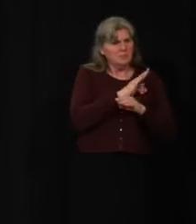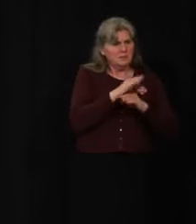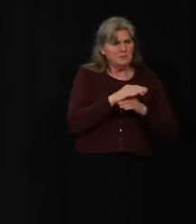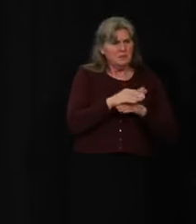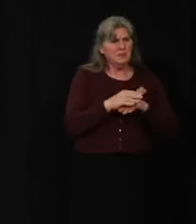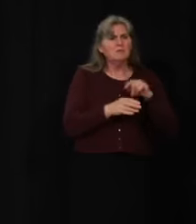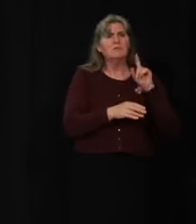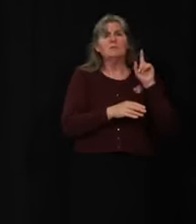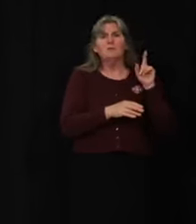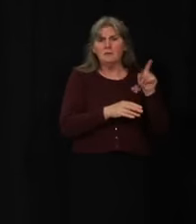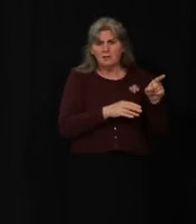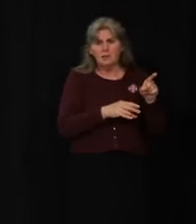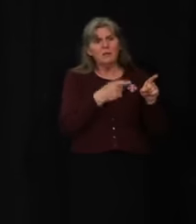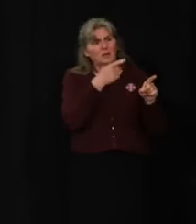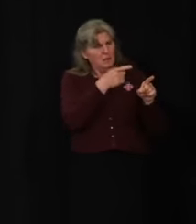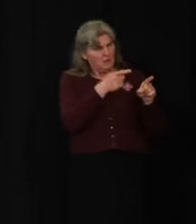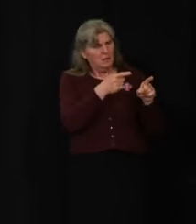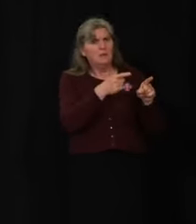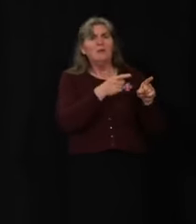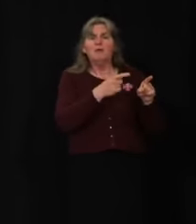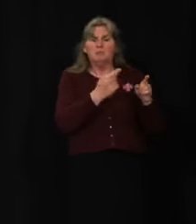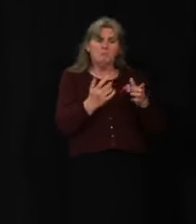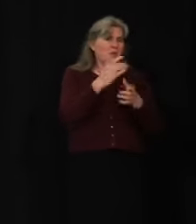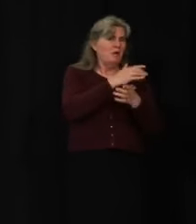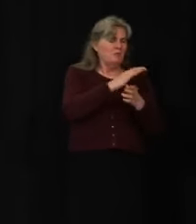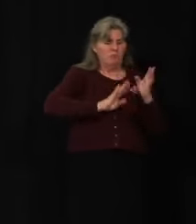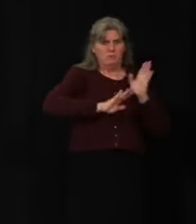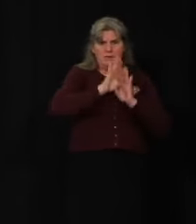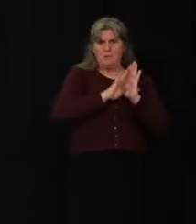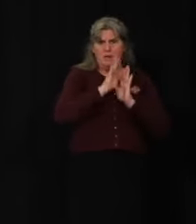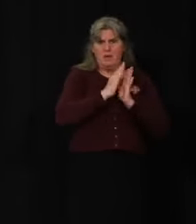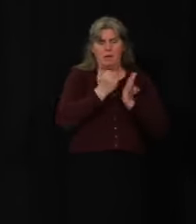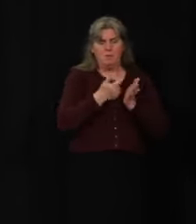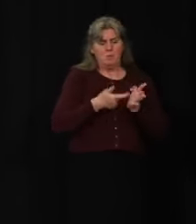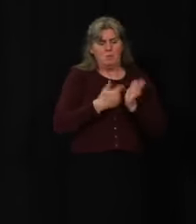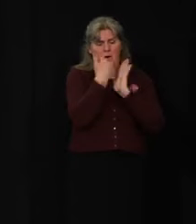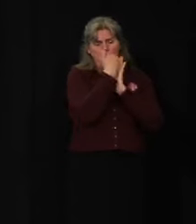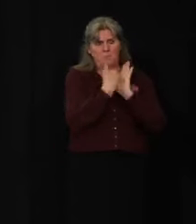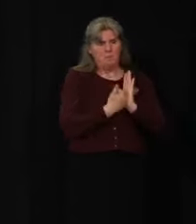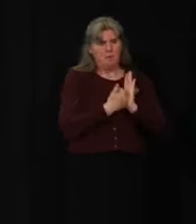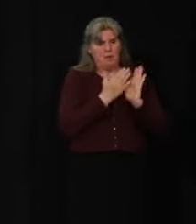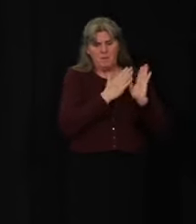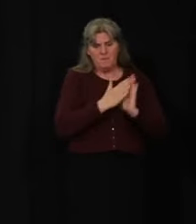look at a longer-term lens of perhaps 12, 18 months until a vaccine is available when they